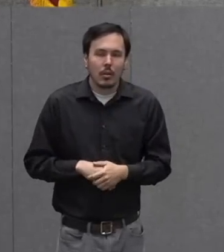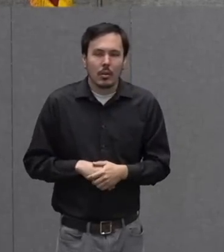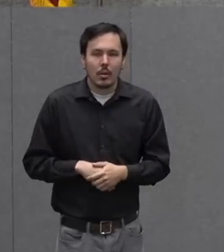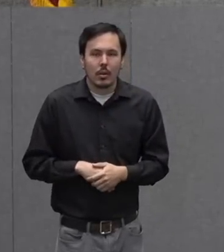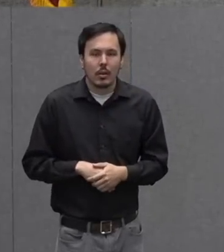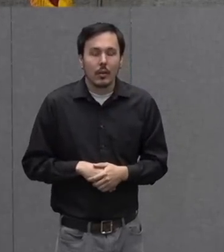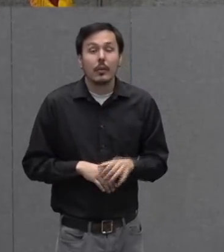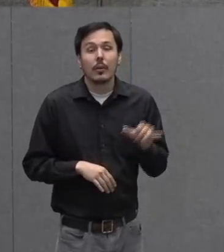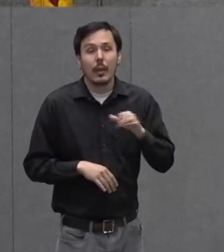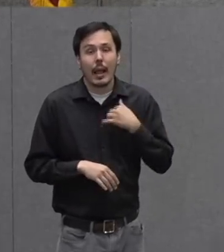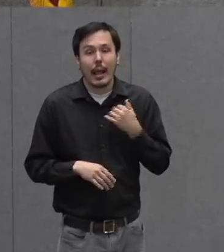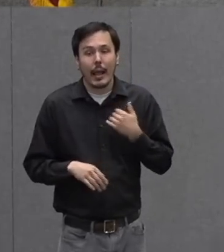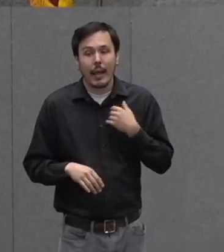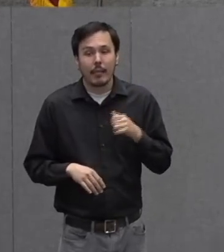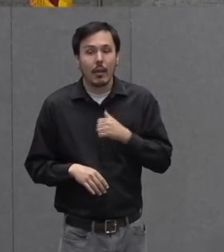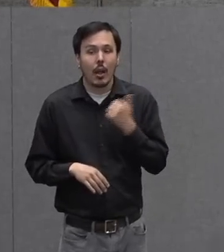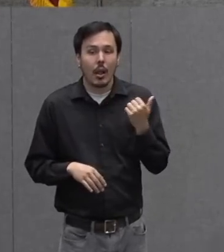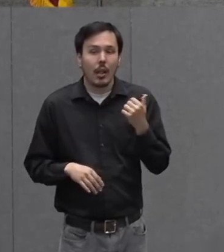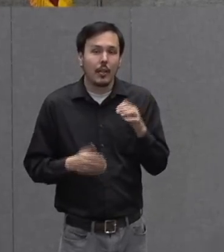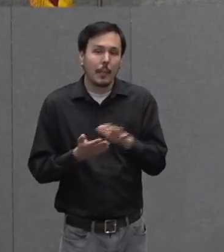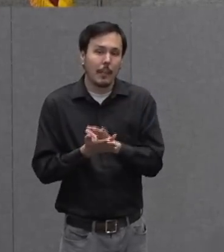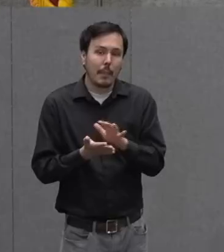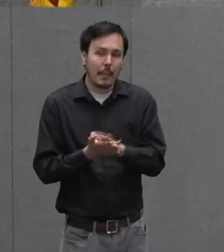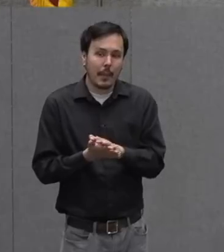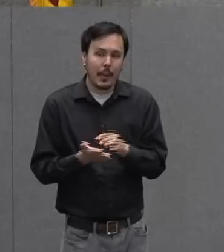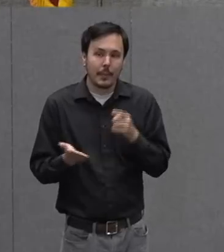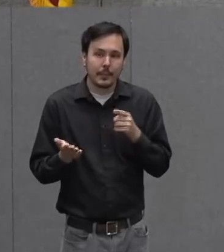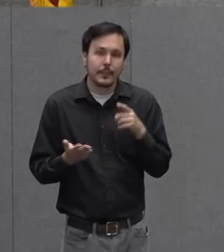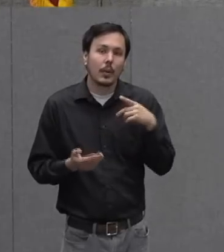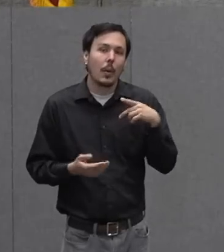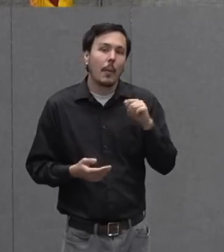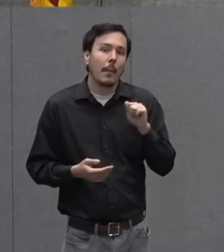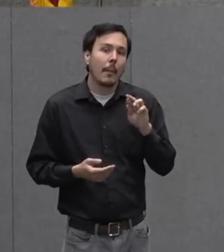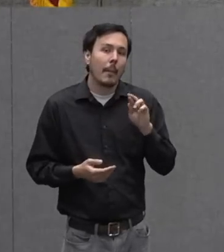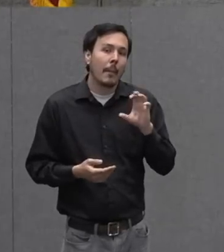Then I have this paper, parchment paper.